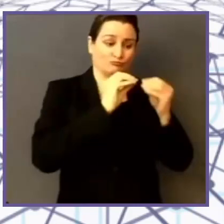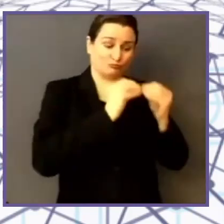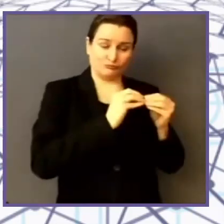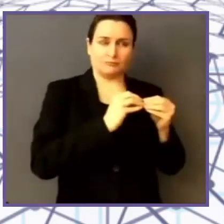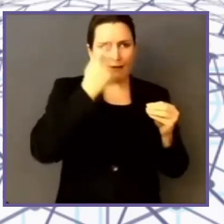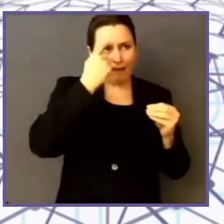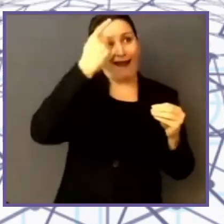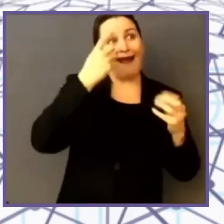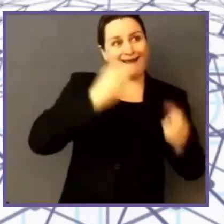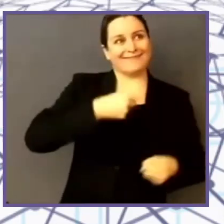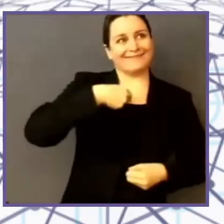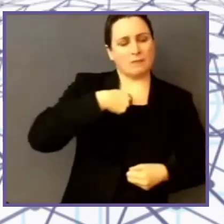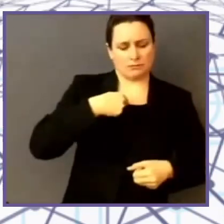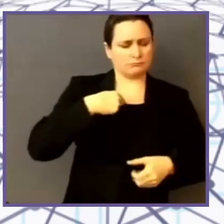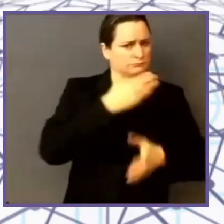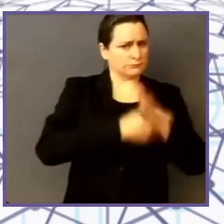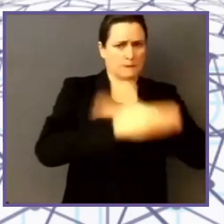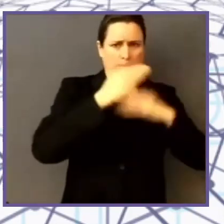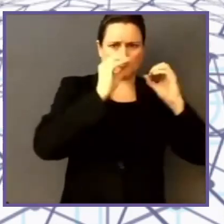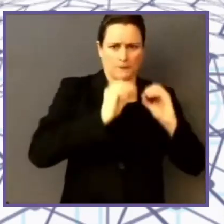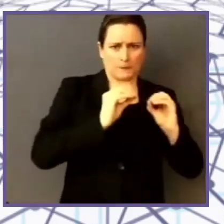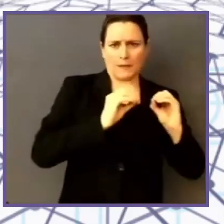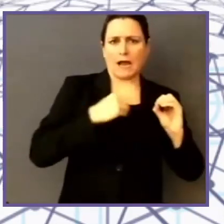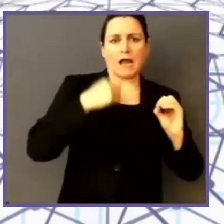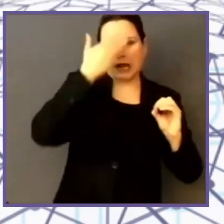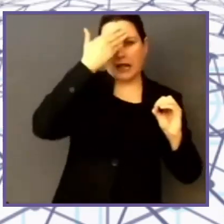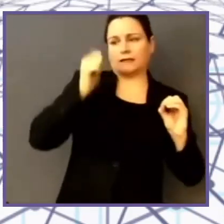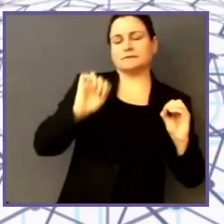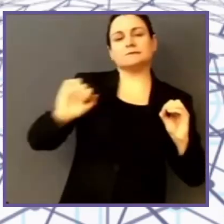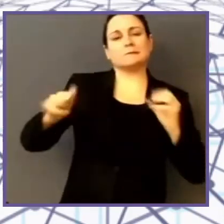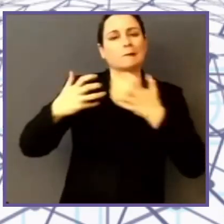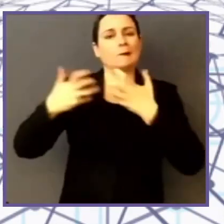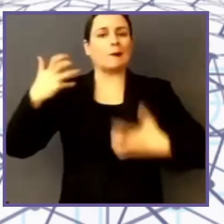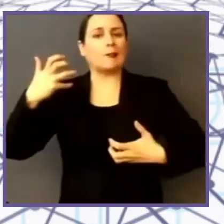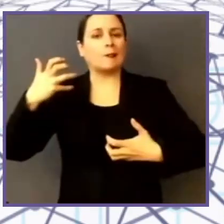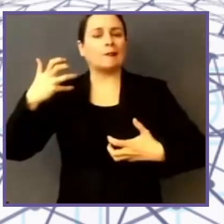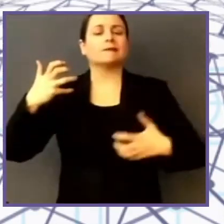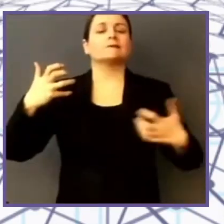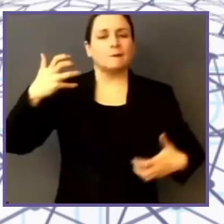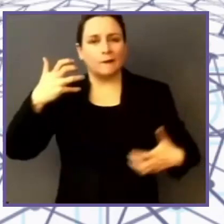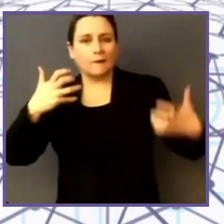Now I would like to introduce our next speaker Amba cielo car. I hope I'm pronouncing the name correctly.